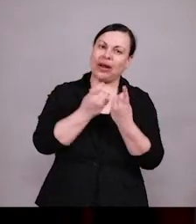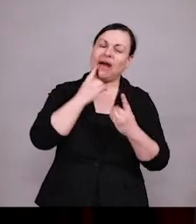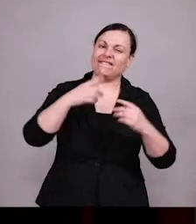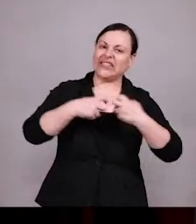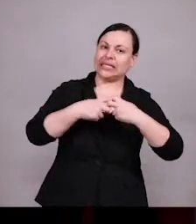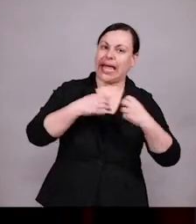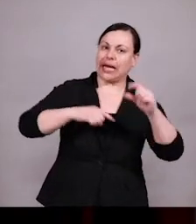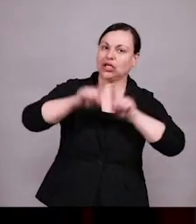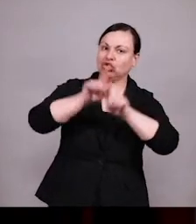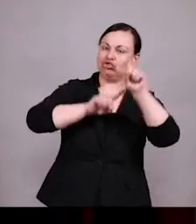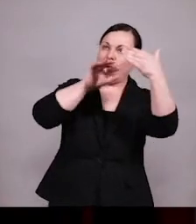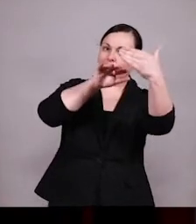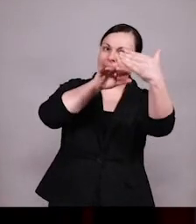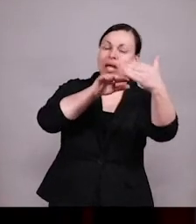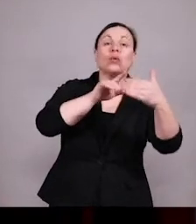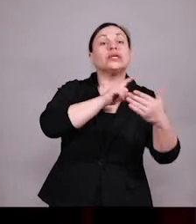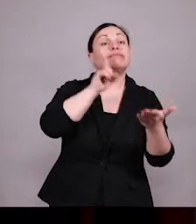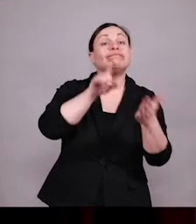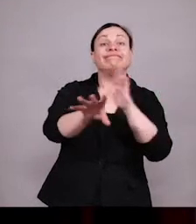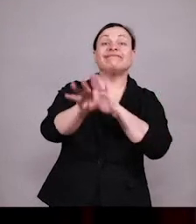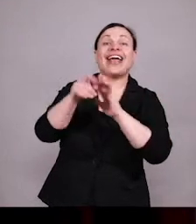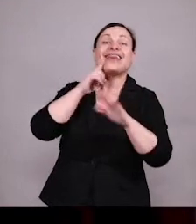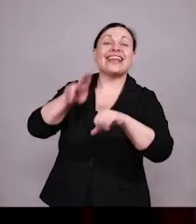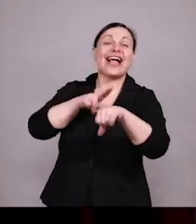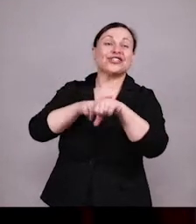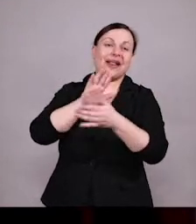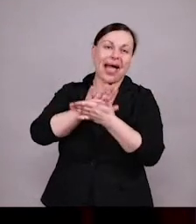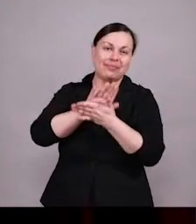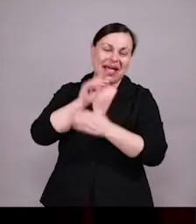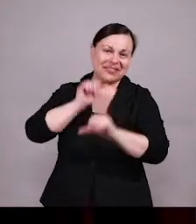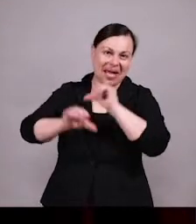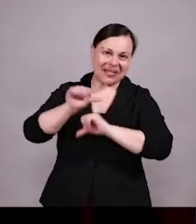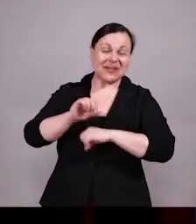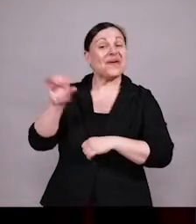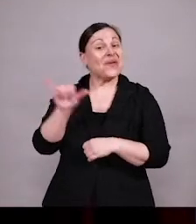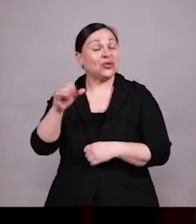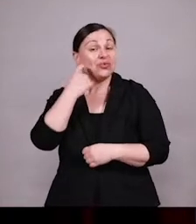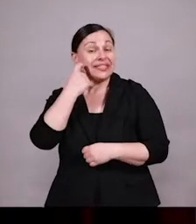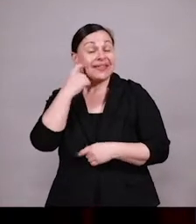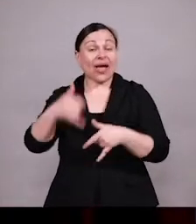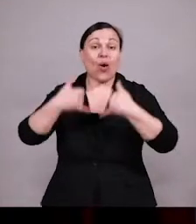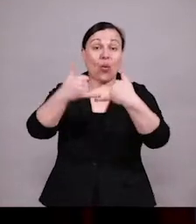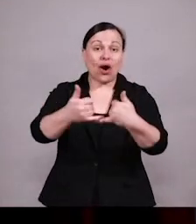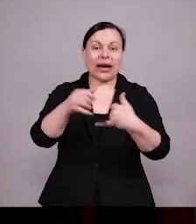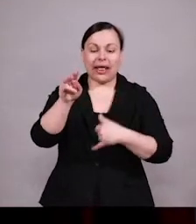was elected to membership in the National academy of Sciences, and was also recently awarded the